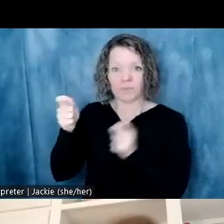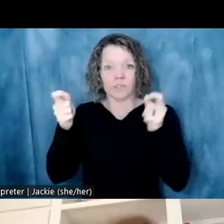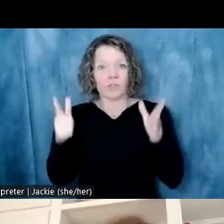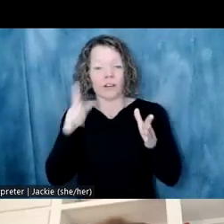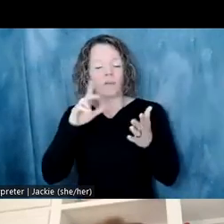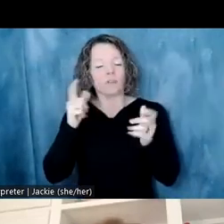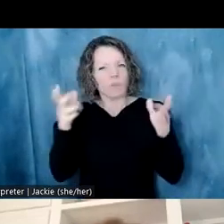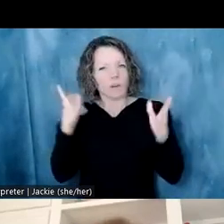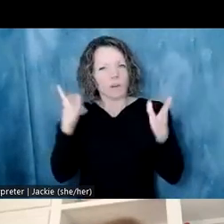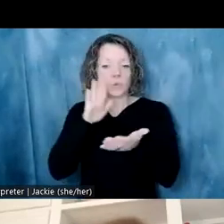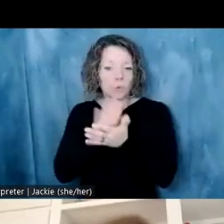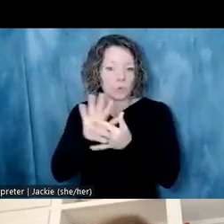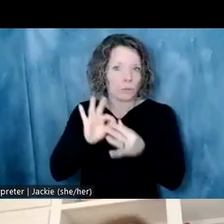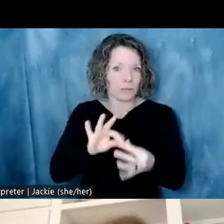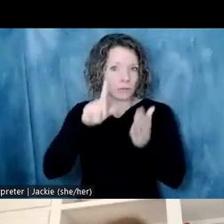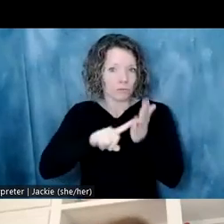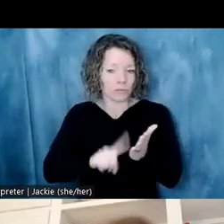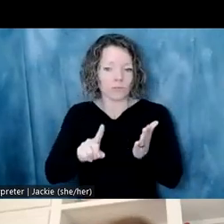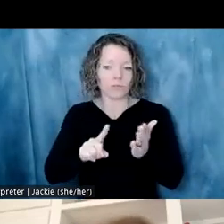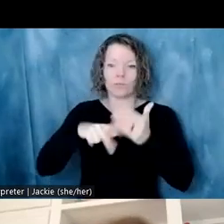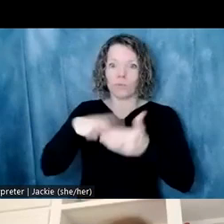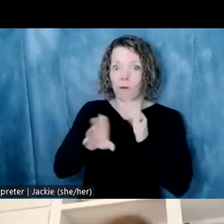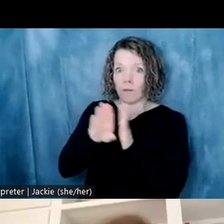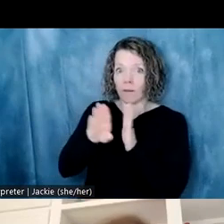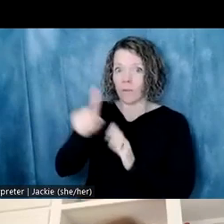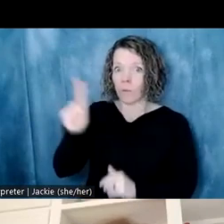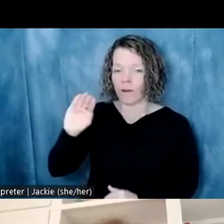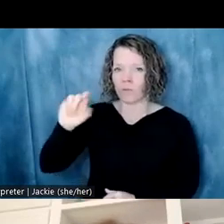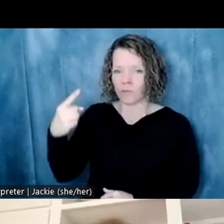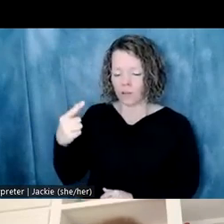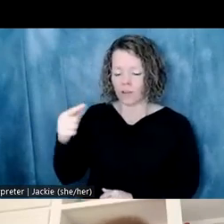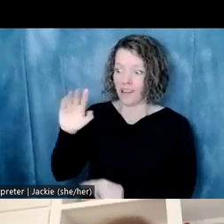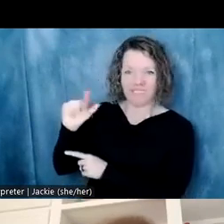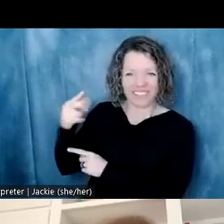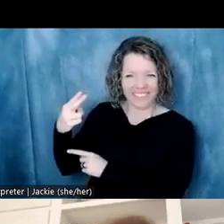Program Development for the MGH Center of Addiction Medicine and Associate Professor